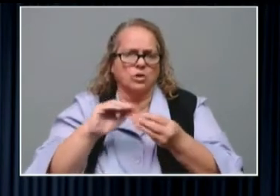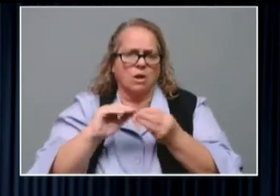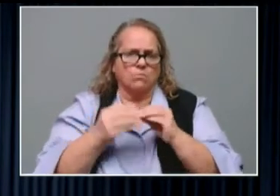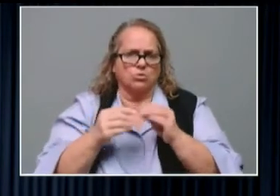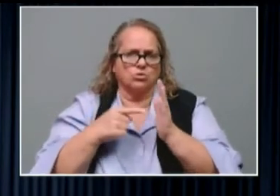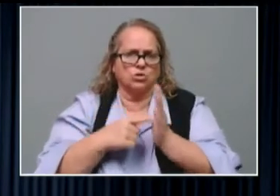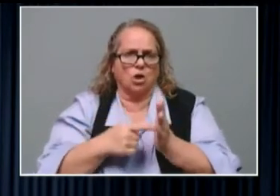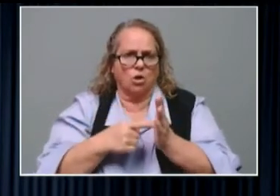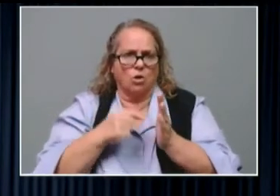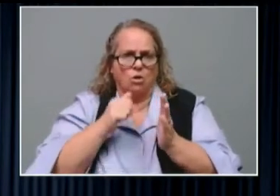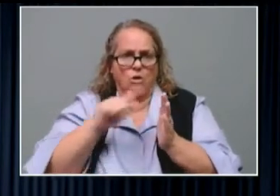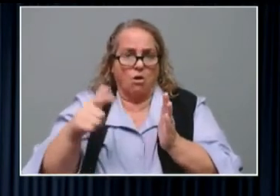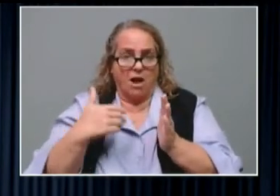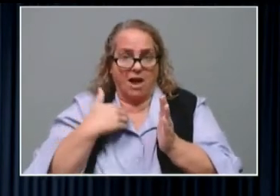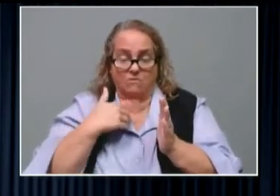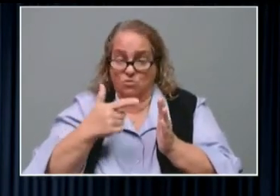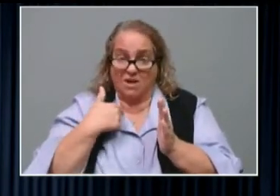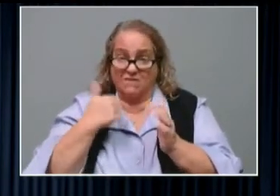of the state school masking around the state?